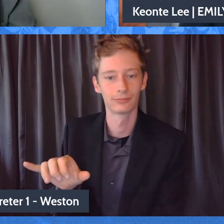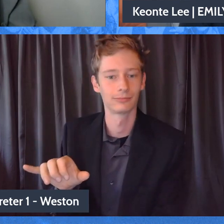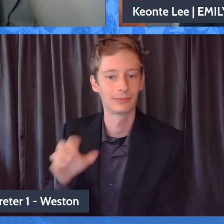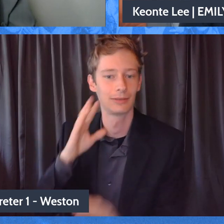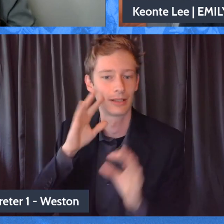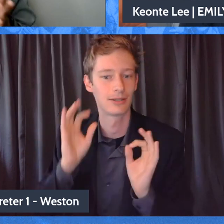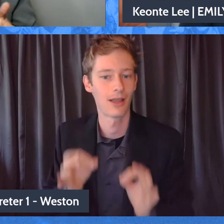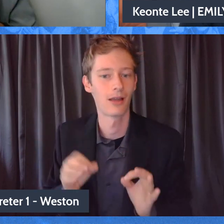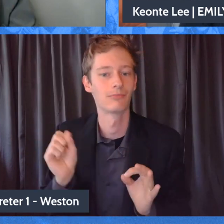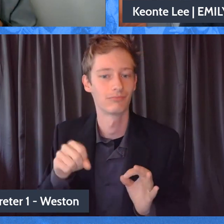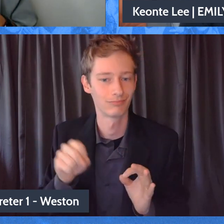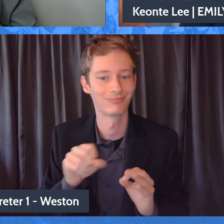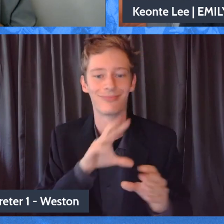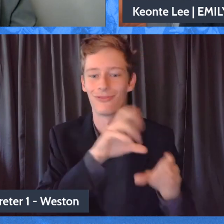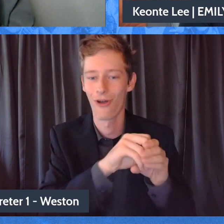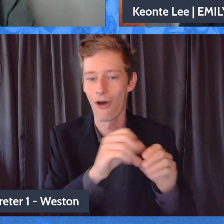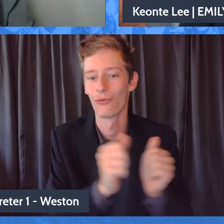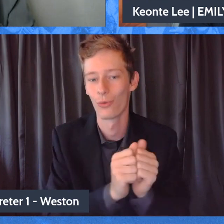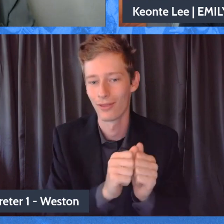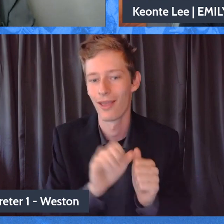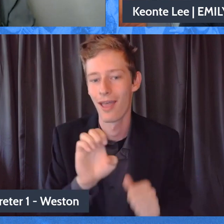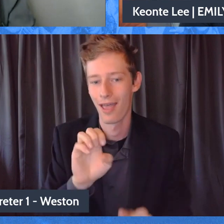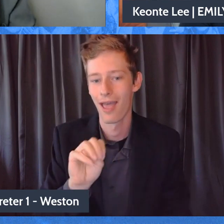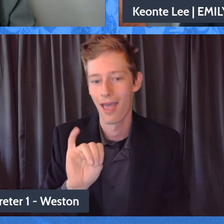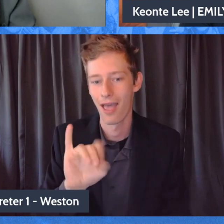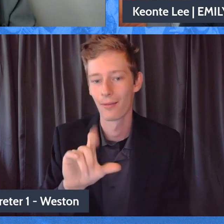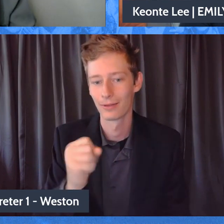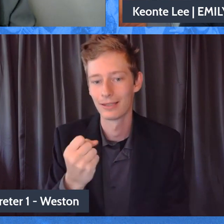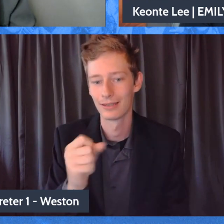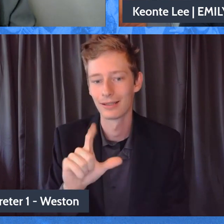and create the kind of future that Nilah wanted to be a part of.